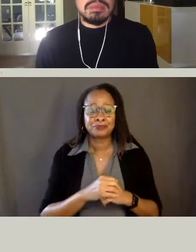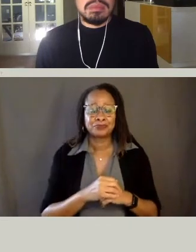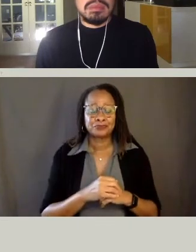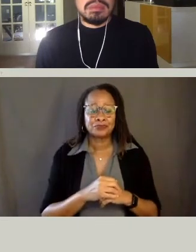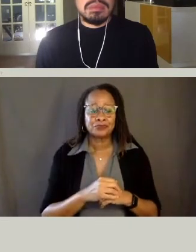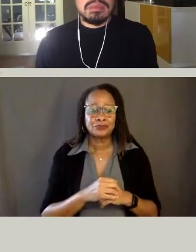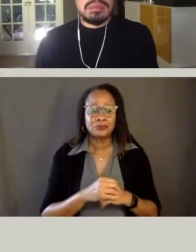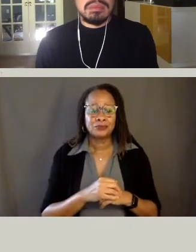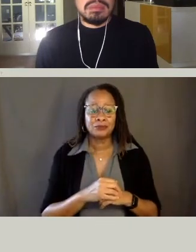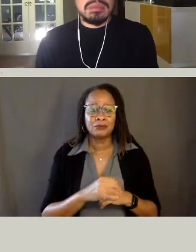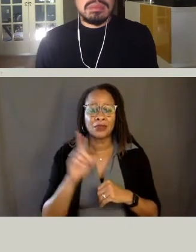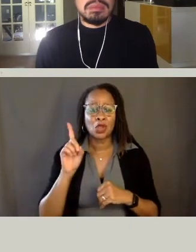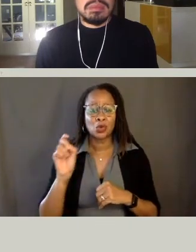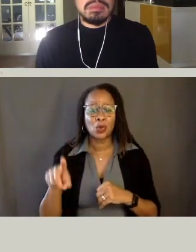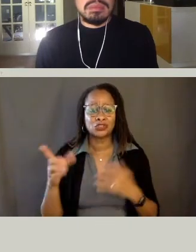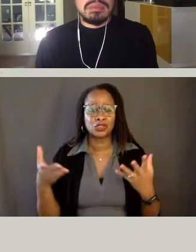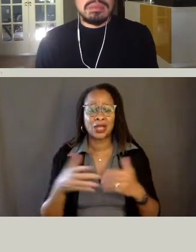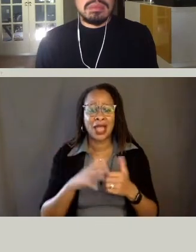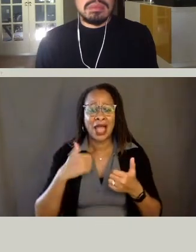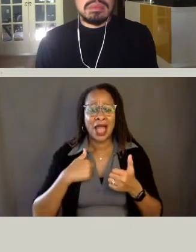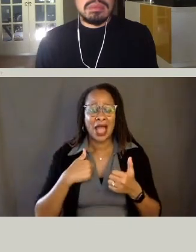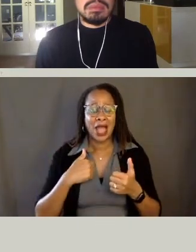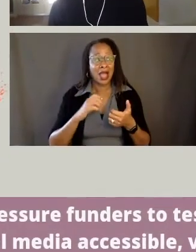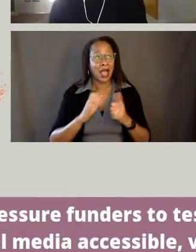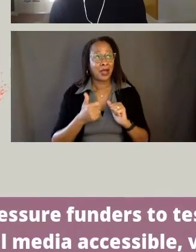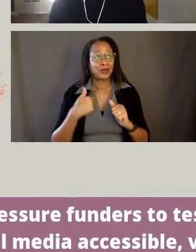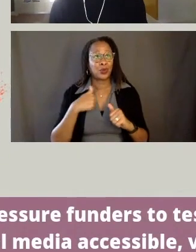Oh, there's a question here. How do we organize to pressure funders to pressure funders